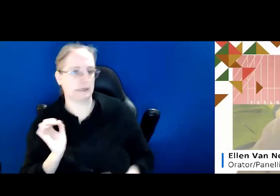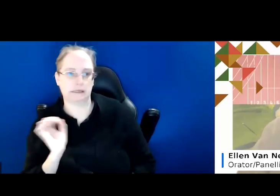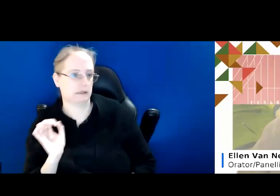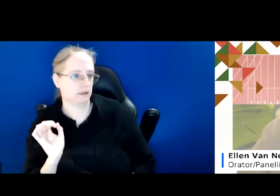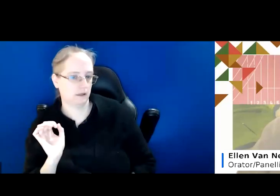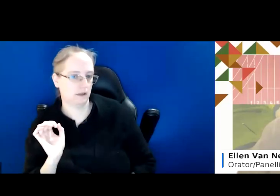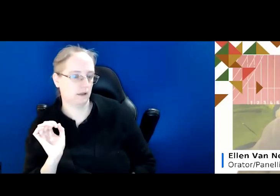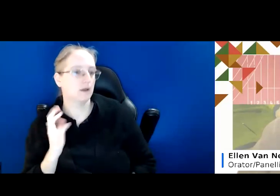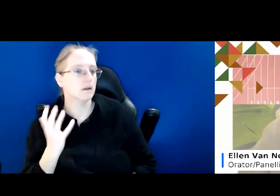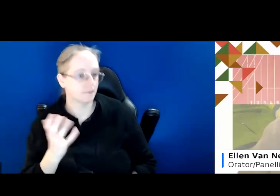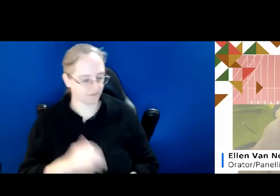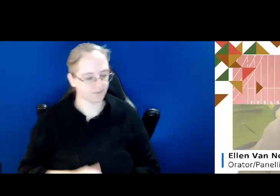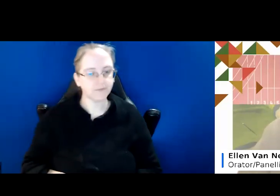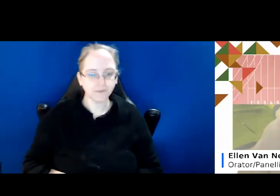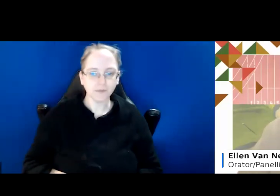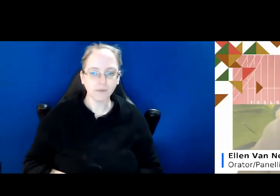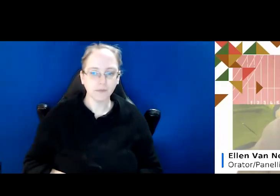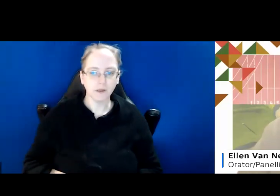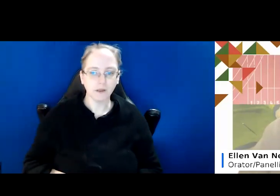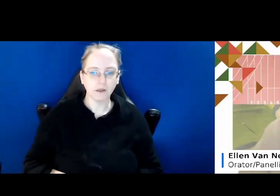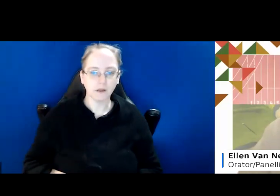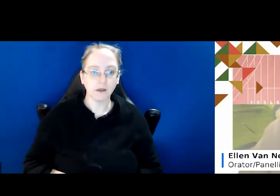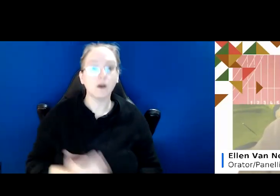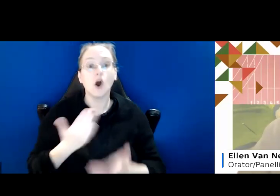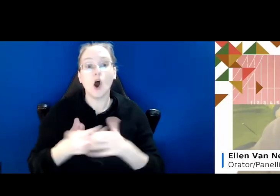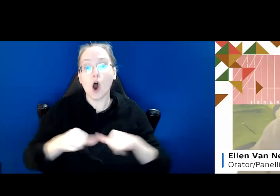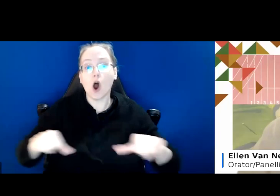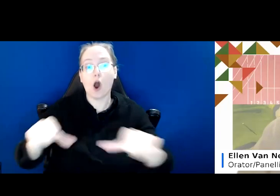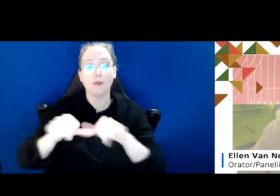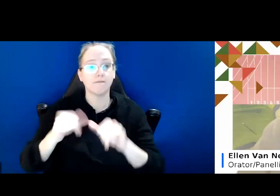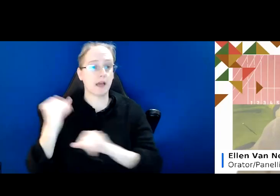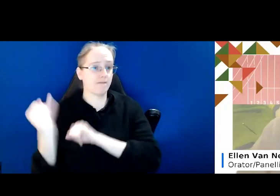Vilification at the elite level is often condoned.